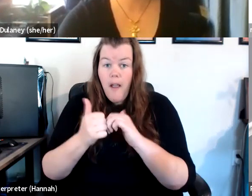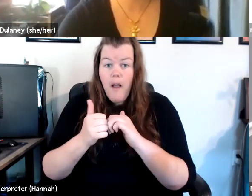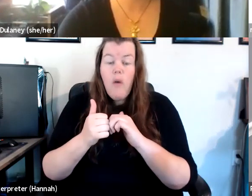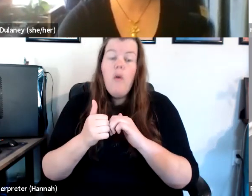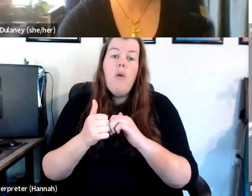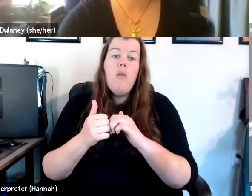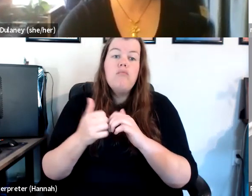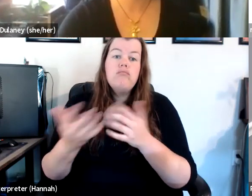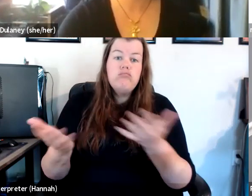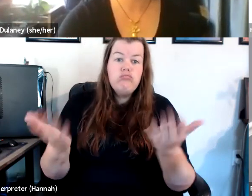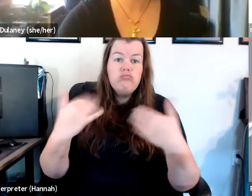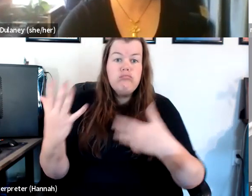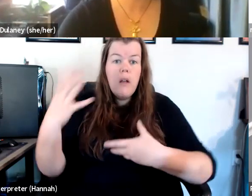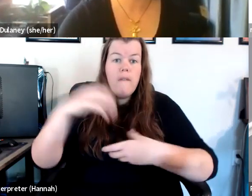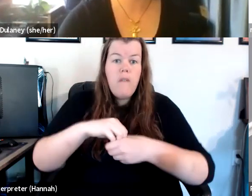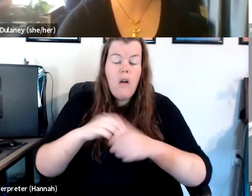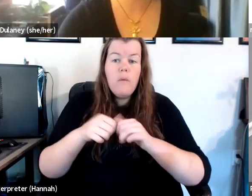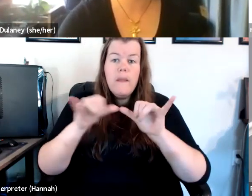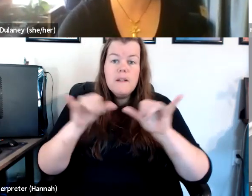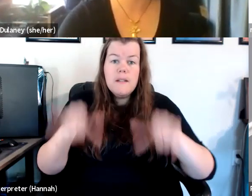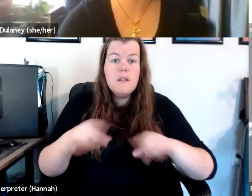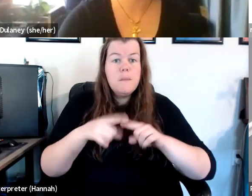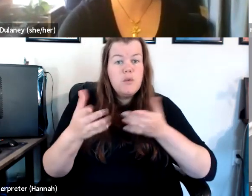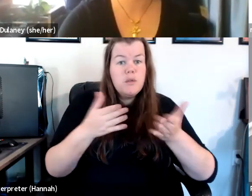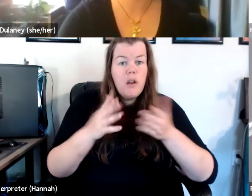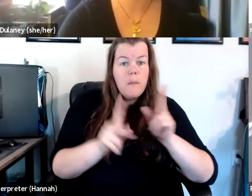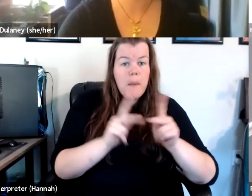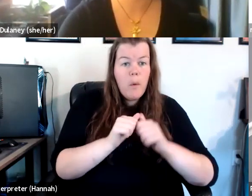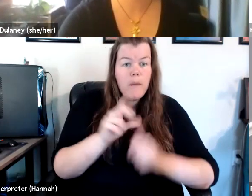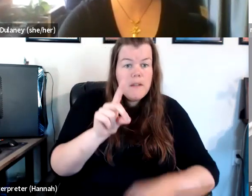systems that serve people with disabilities, older adults, and people with mental health conditions.